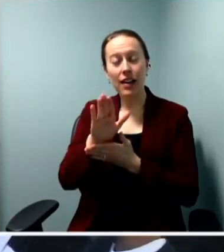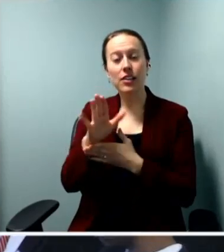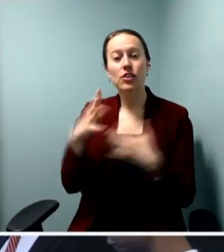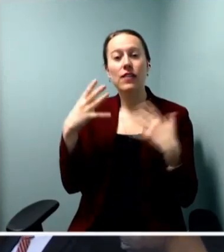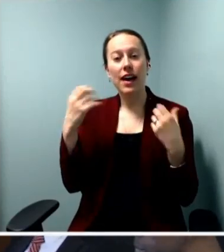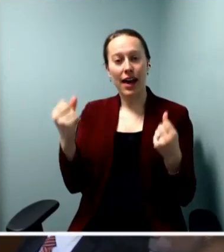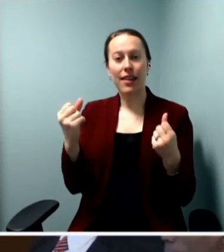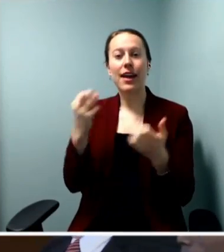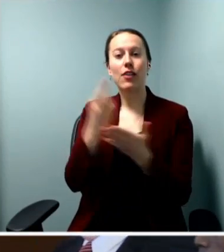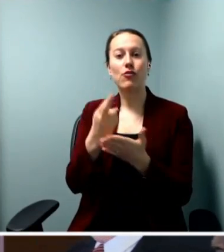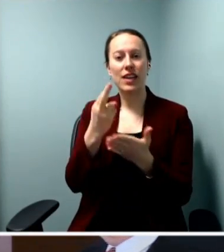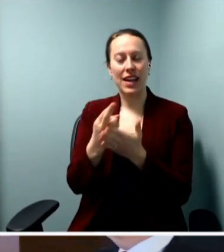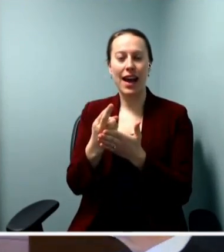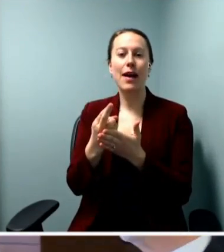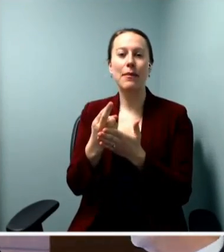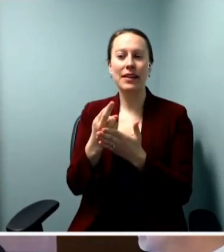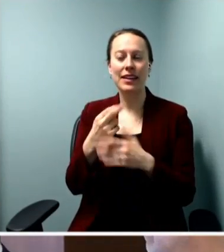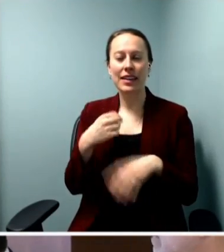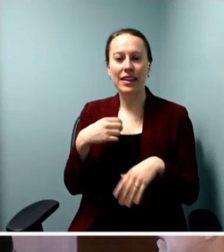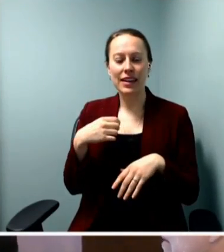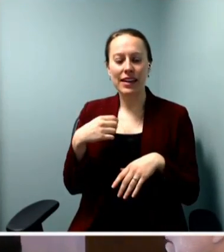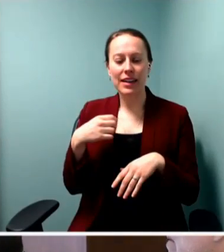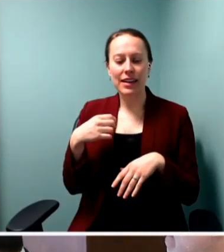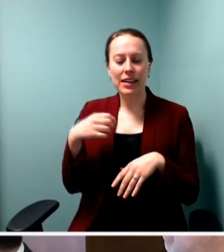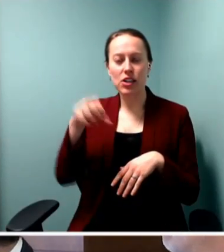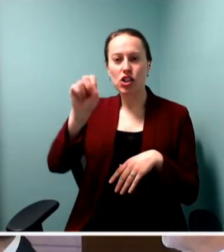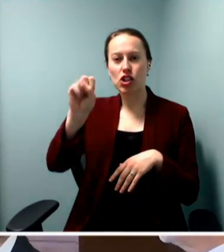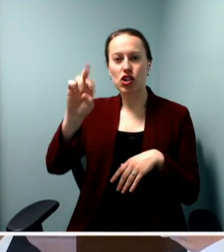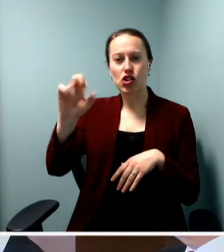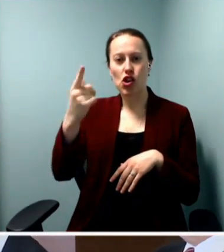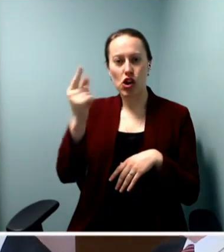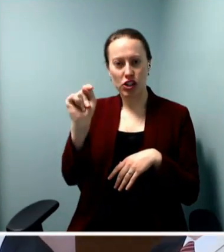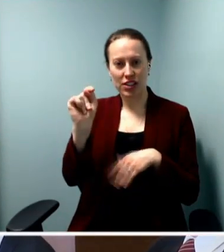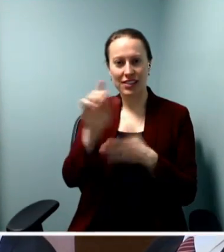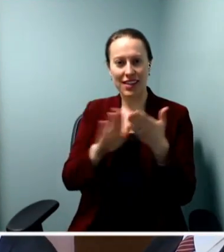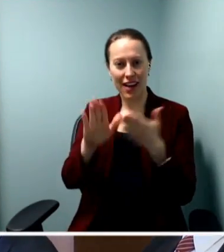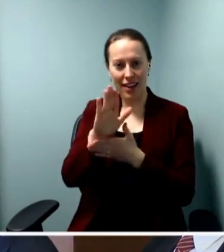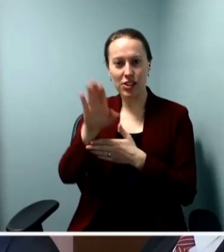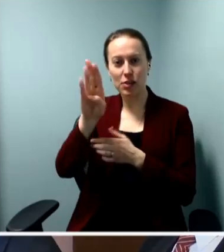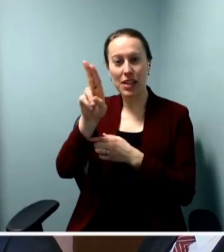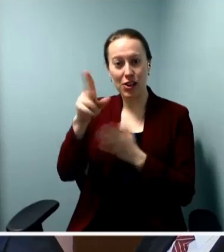our Sargent College, the BU Dance Program, and BU Disability Services.